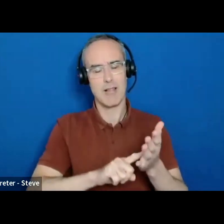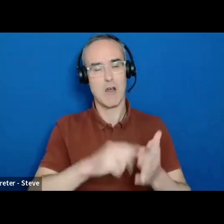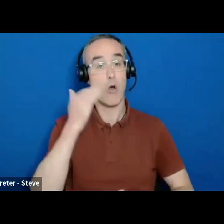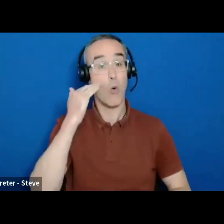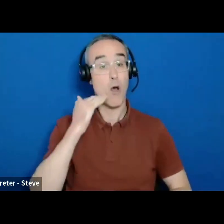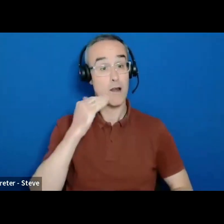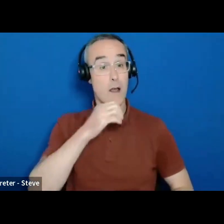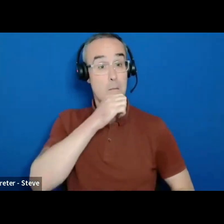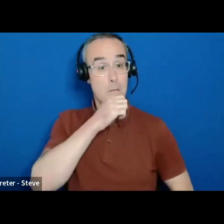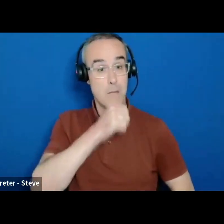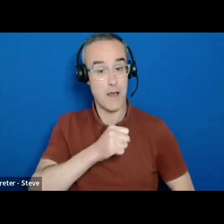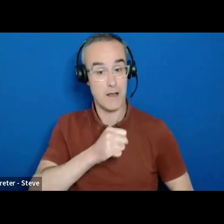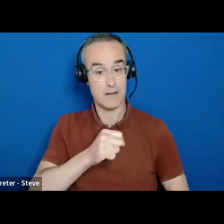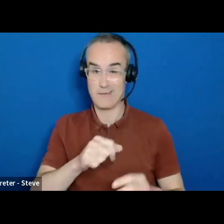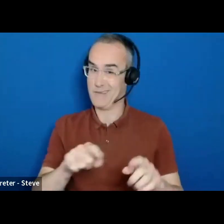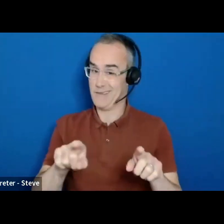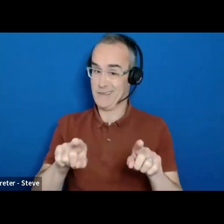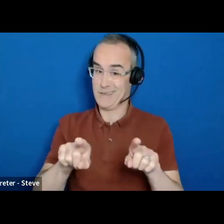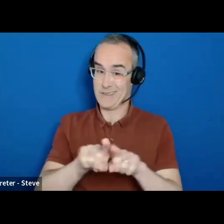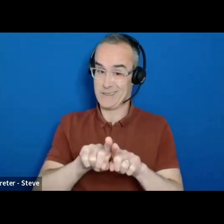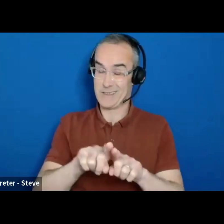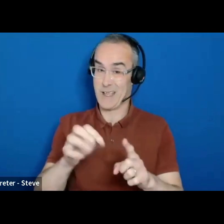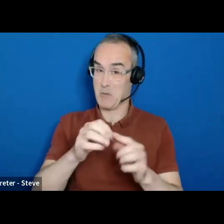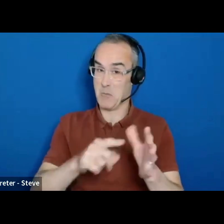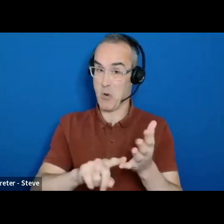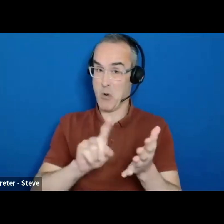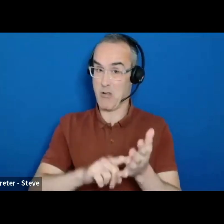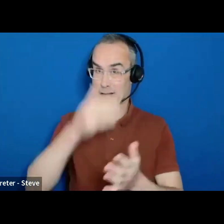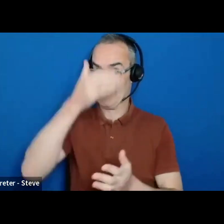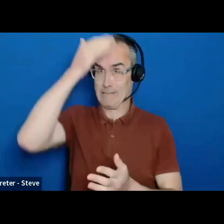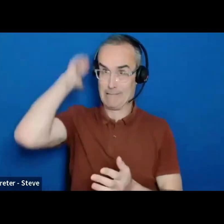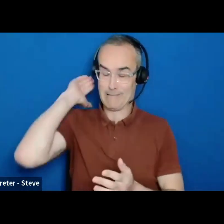follicly challenged also. I'm sitting in a very dull but